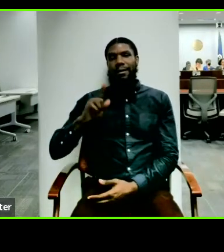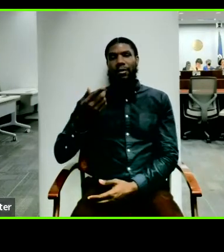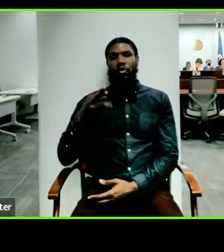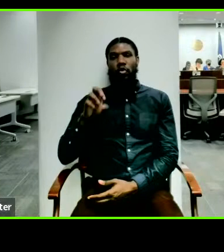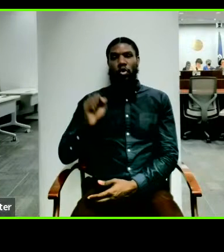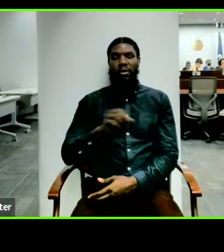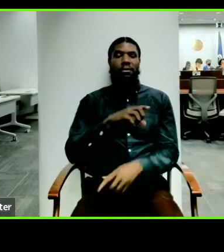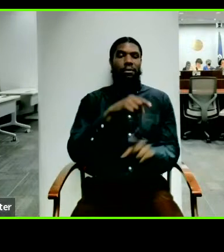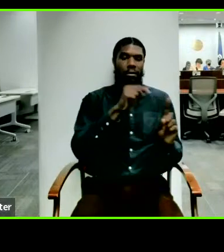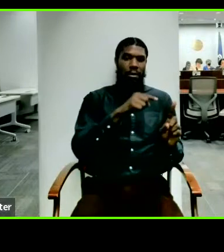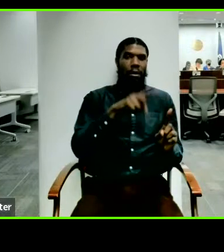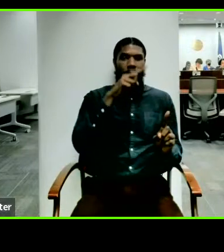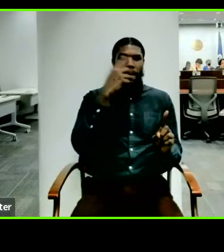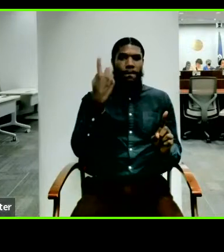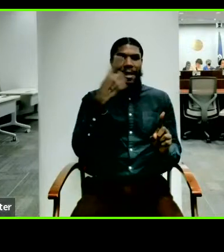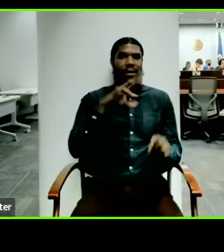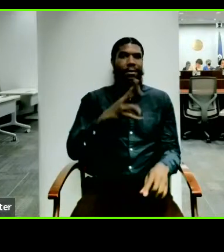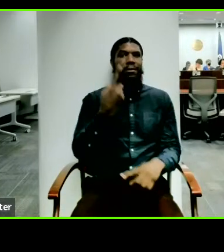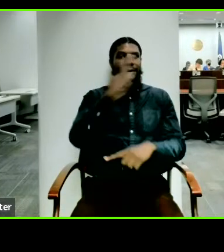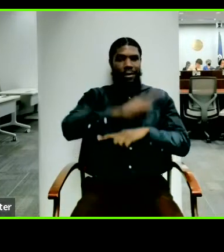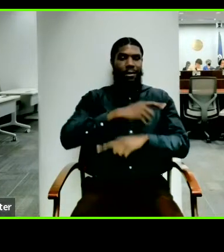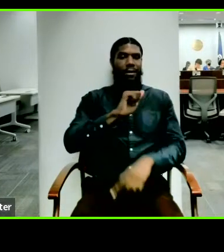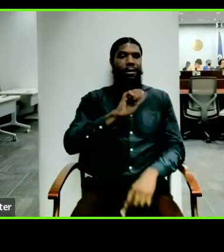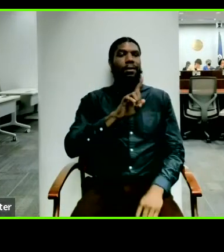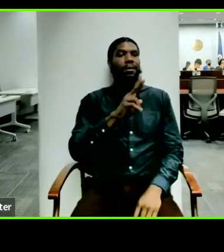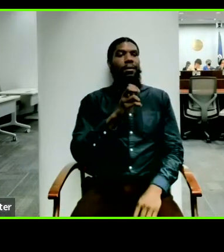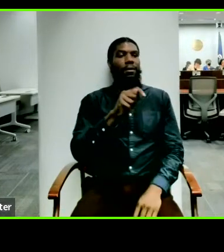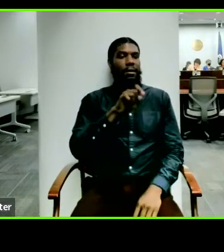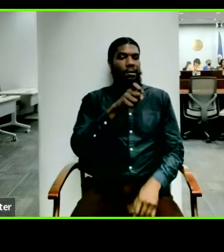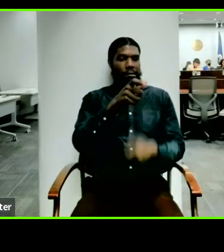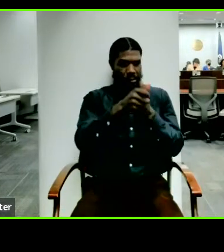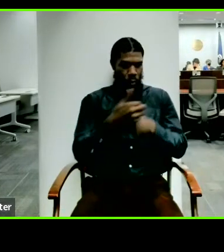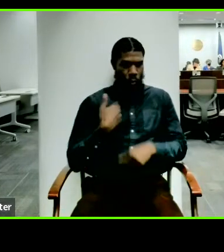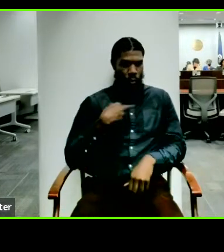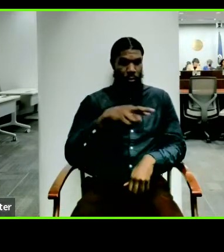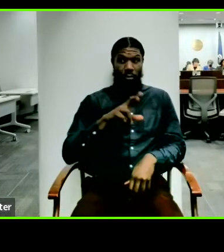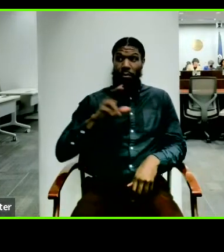7th day Adventist was fired by Walgreen's because he couldn't work on his Sabbath.